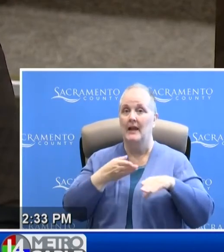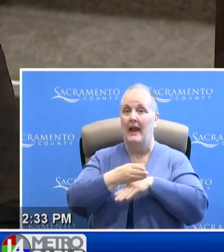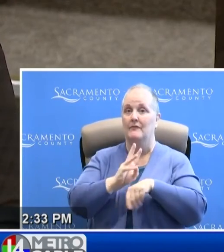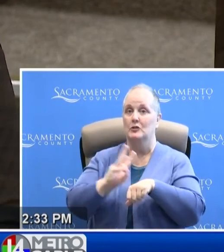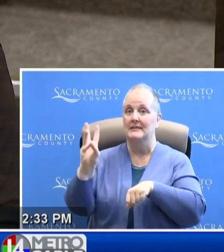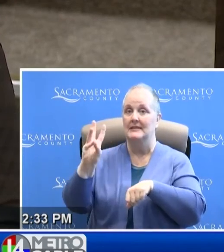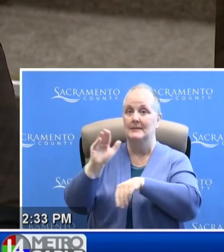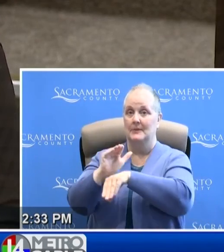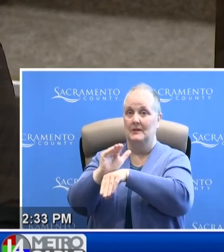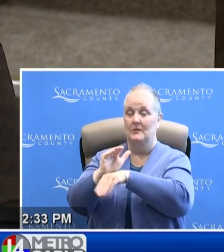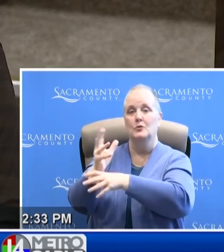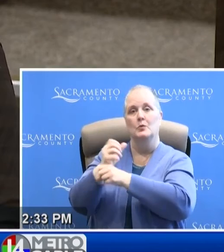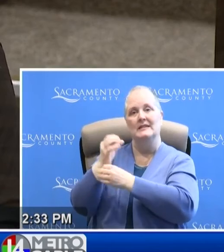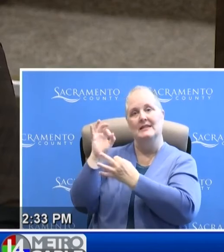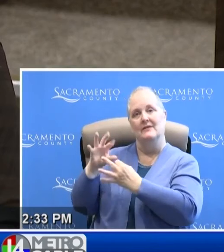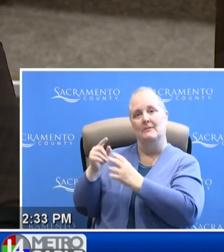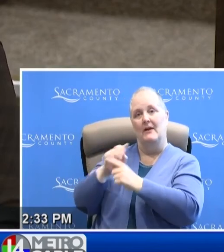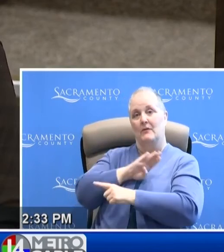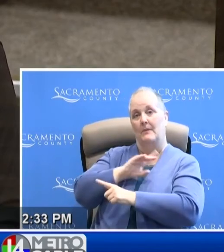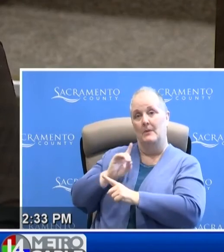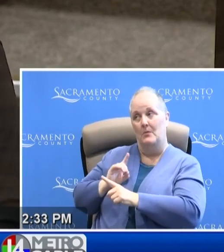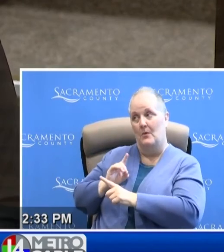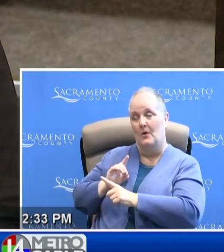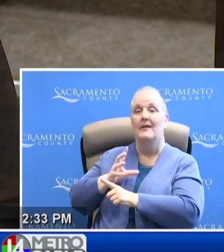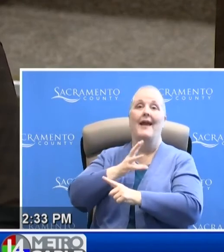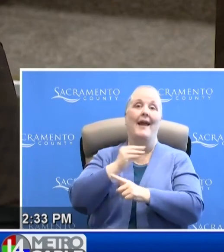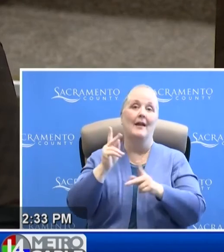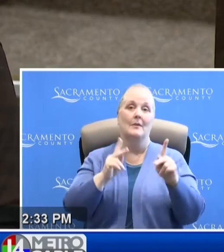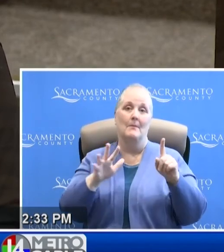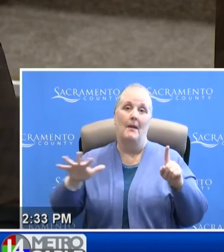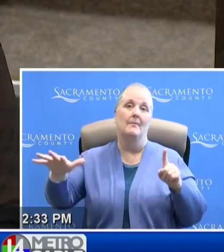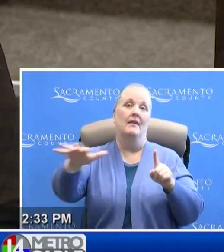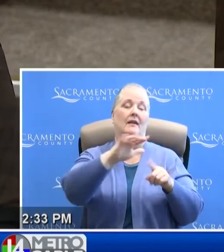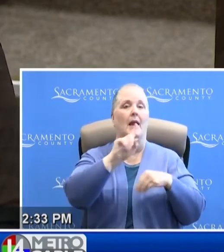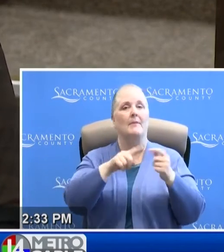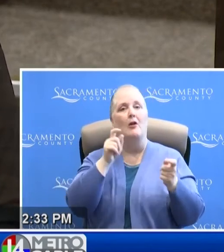to receive input from the board and the public on the redistricting process,